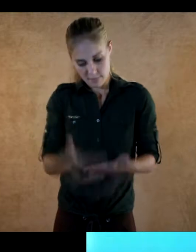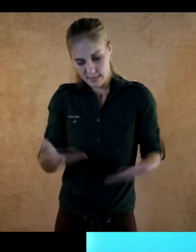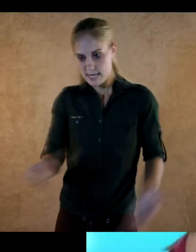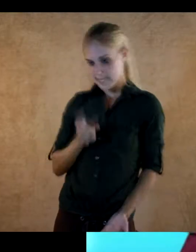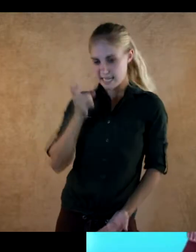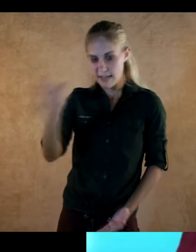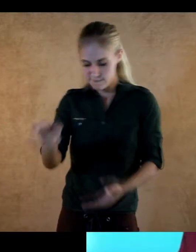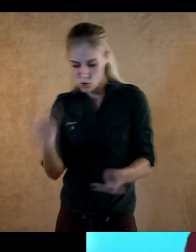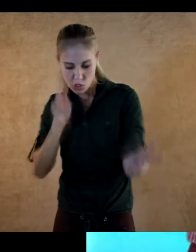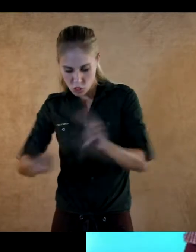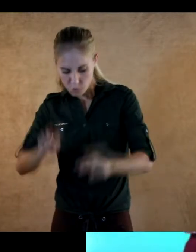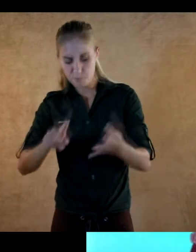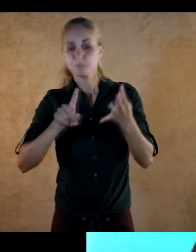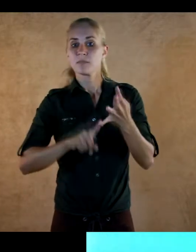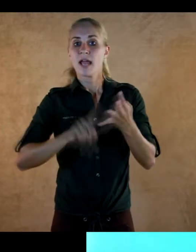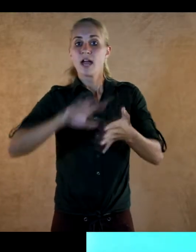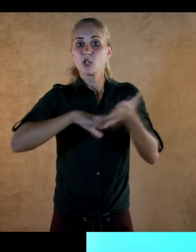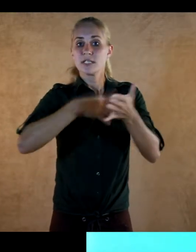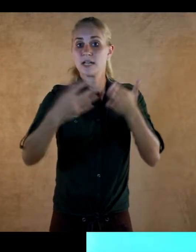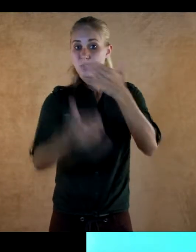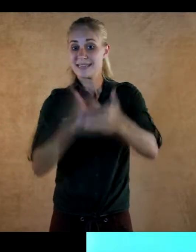You're going to SCHEDULE the next party with your new members